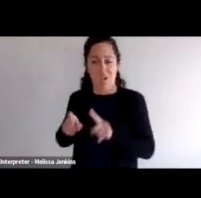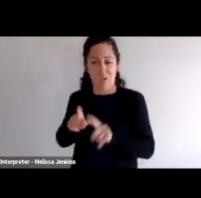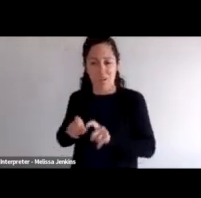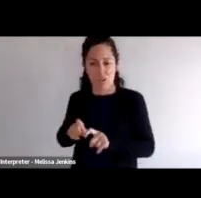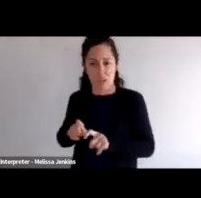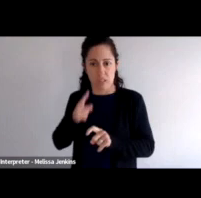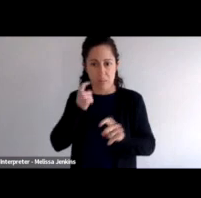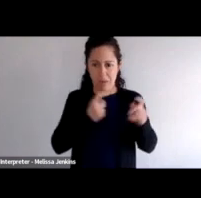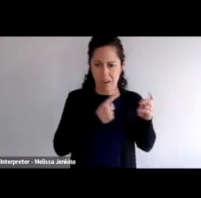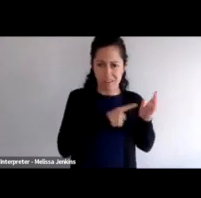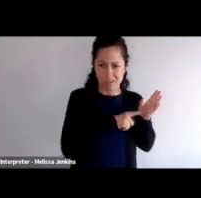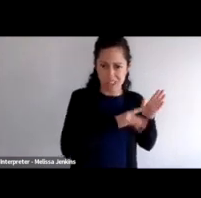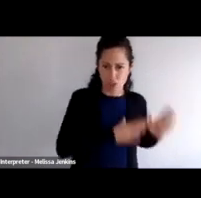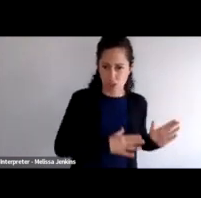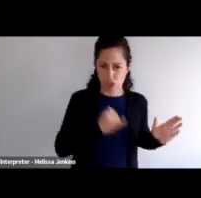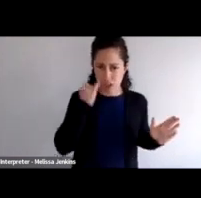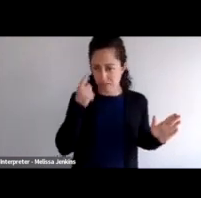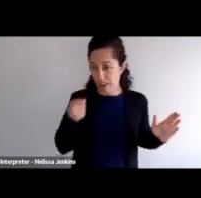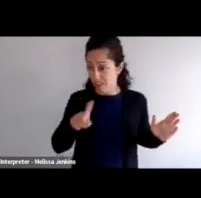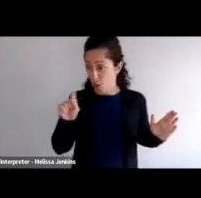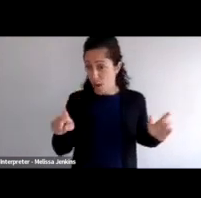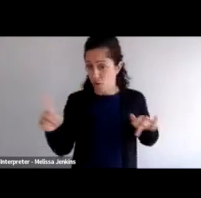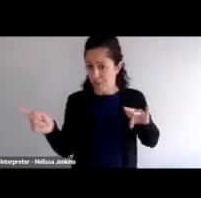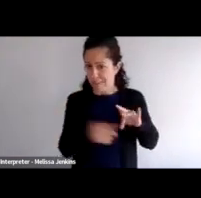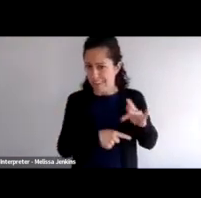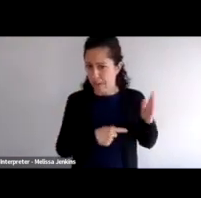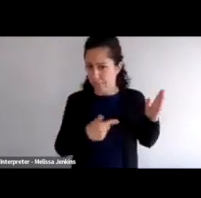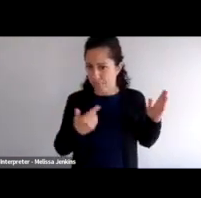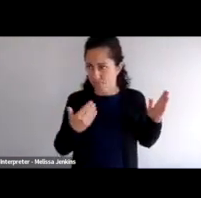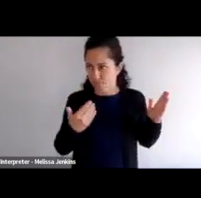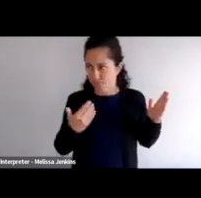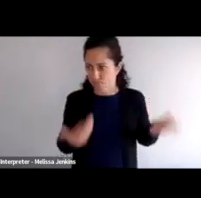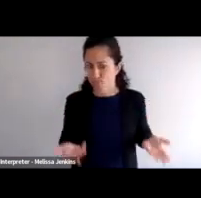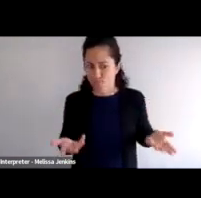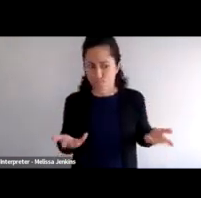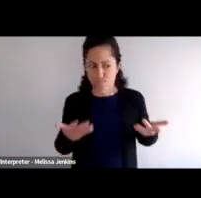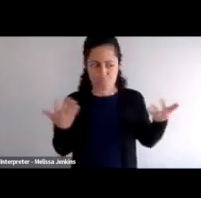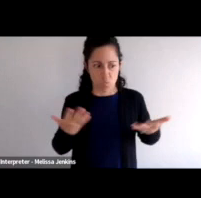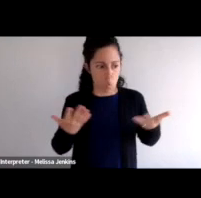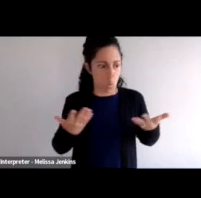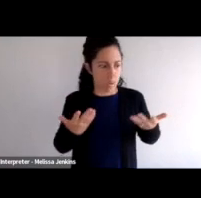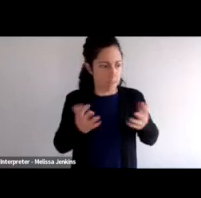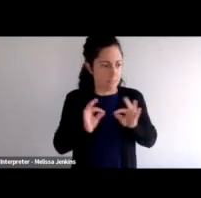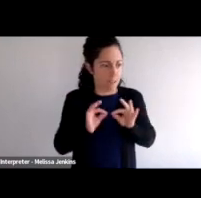answer but there are are answers such as prefer not to answer that you can use.